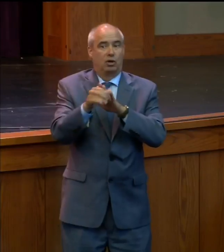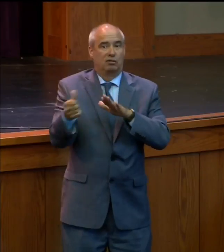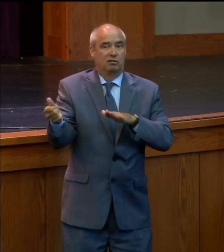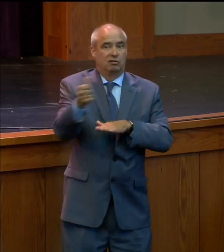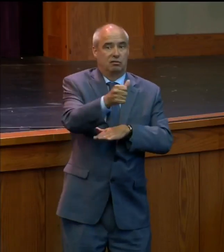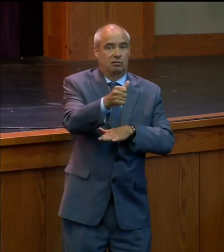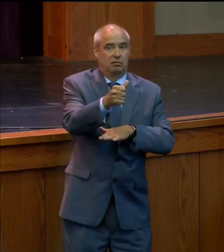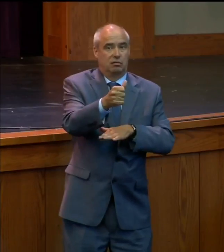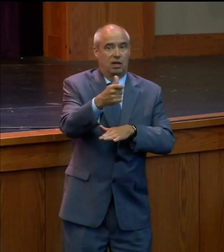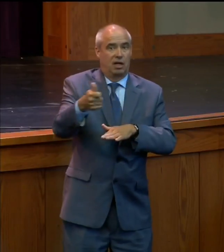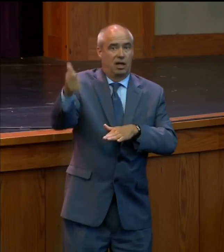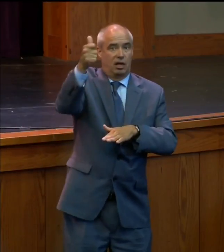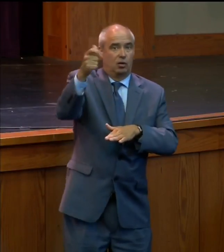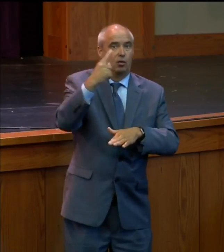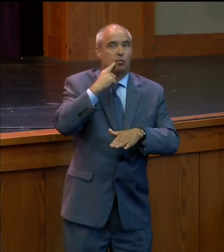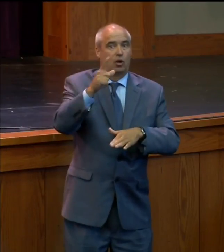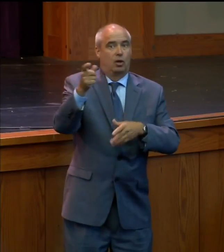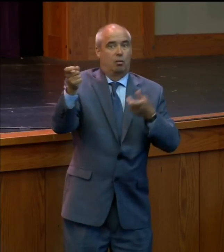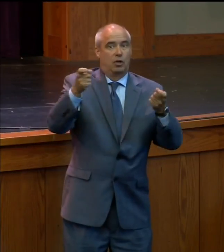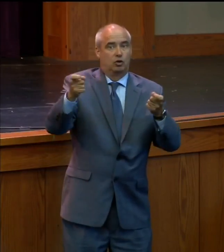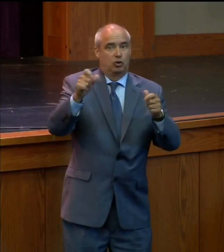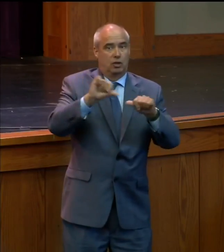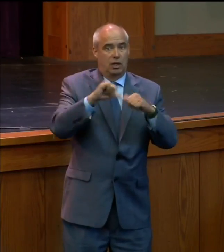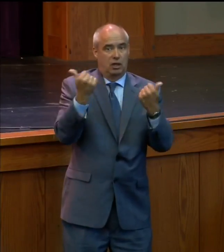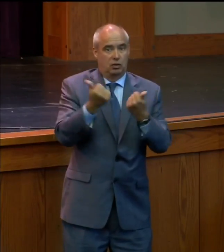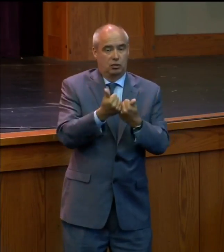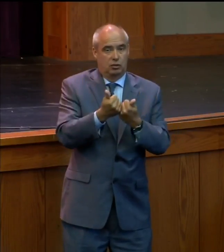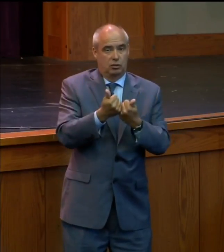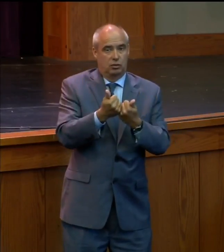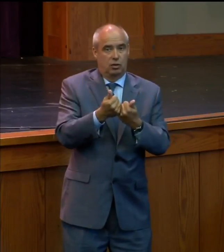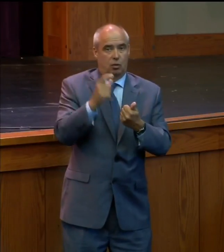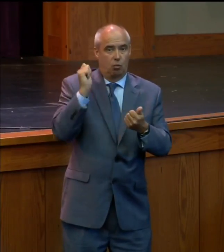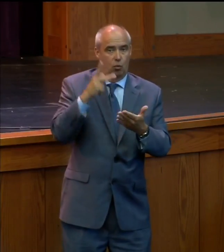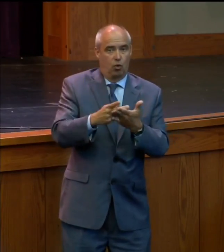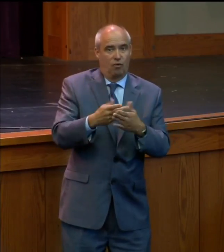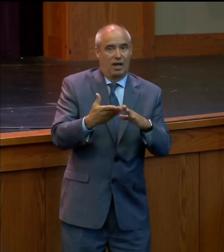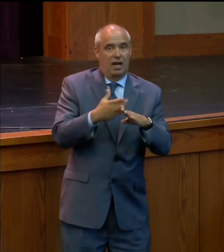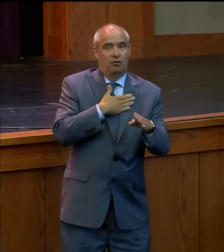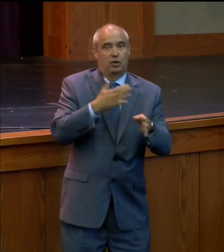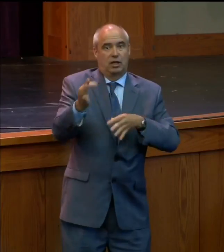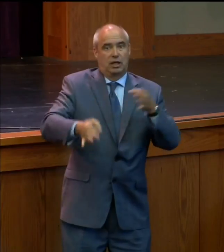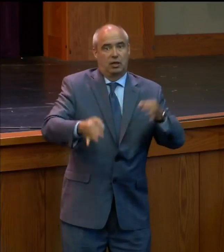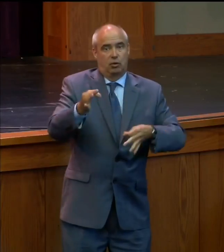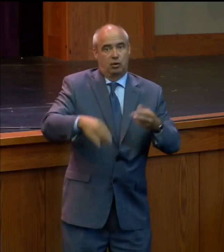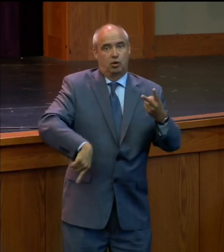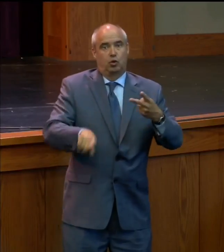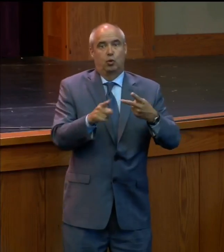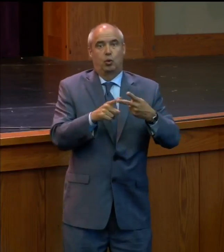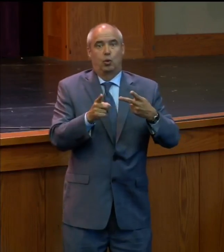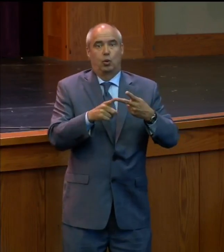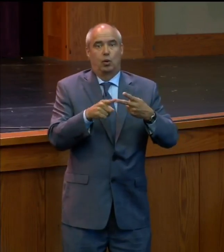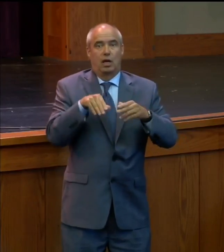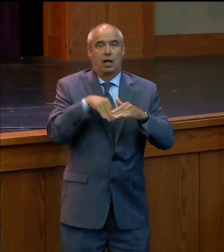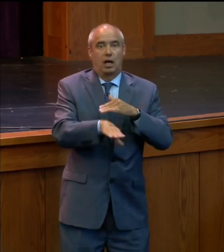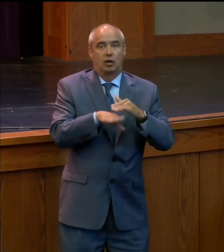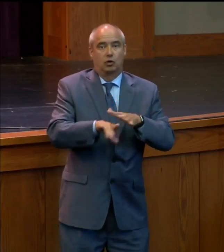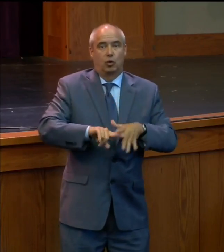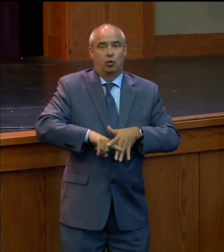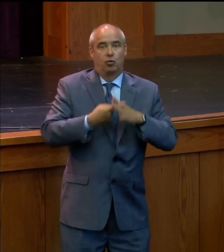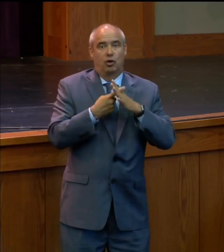BE APPROVED BY THE COUNCIL AFTER EXTENSIVE HEARINGS. NUMBER TWO, ALL ACTS MUST ORIGINATE FROM THE HOUSE OF